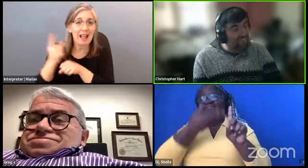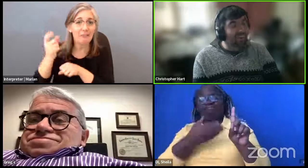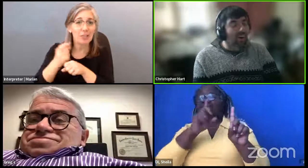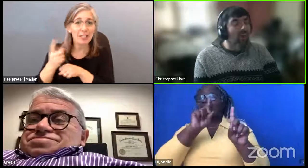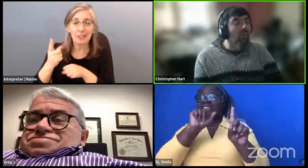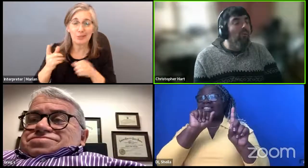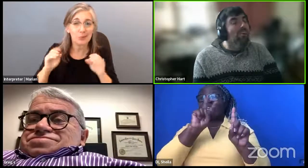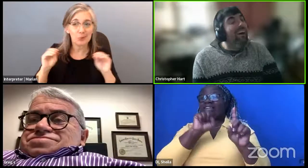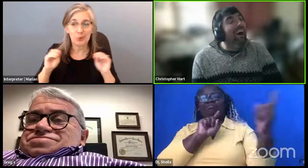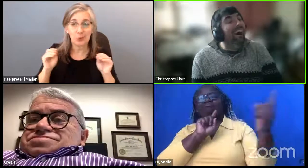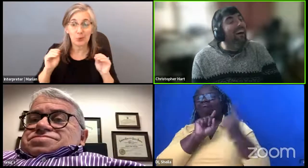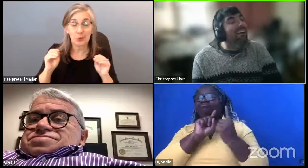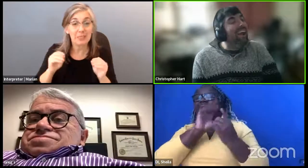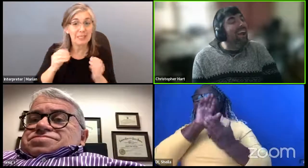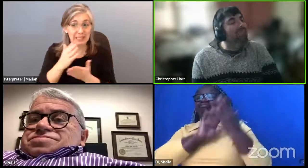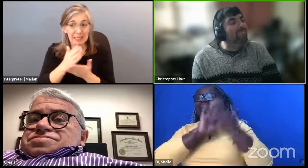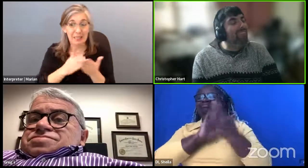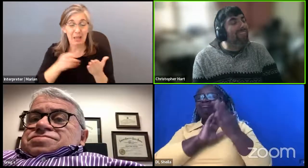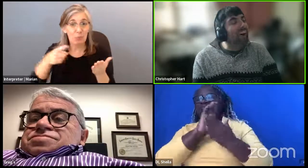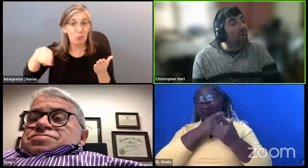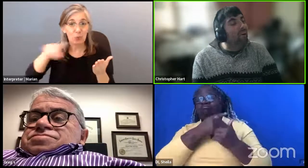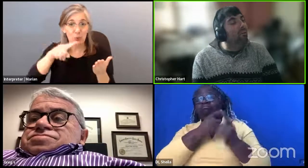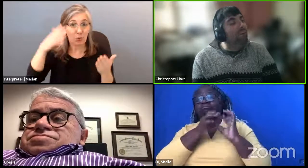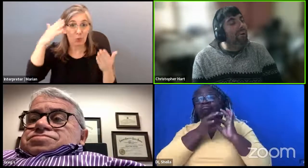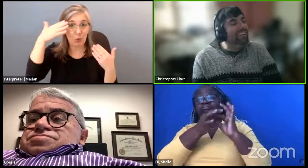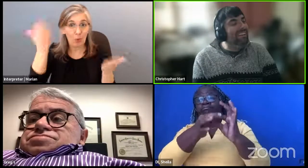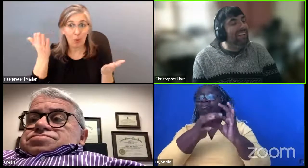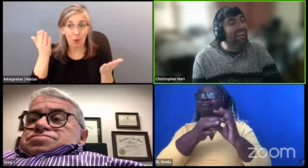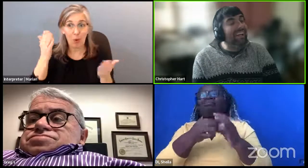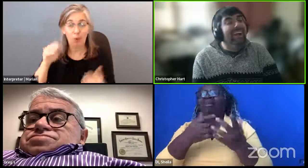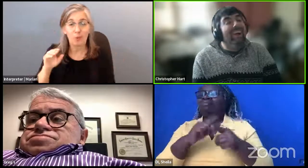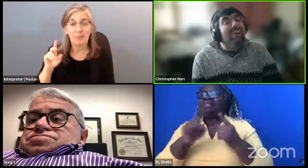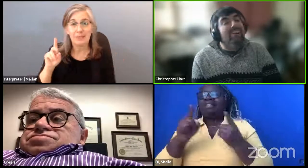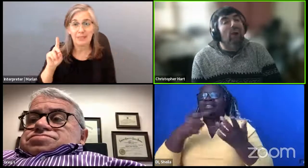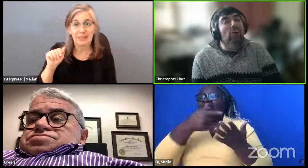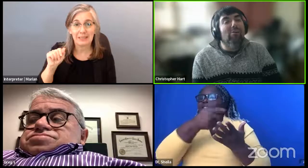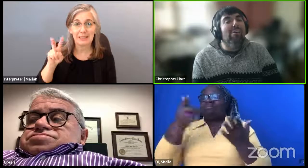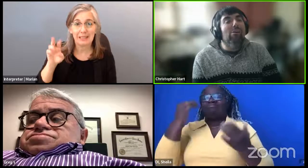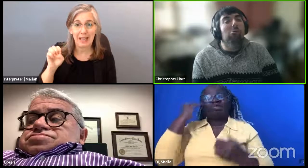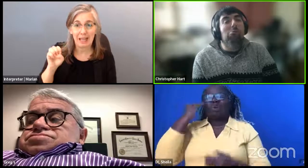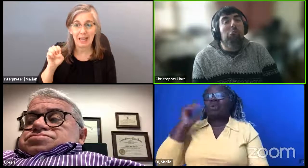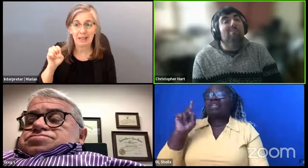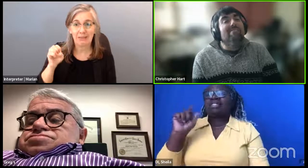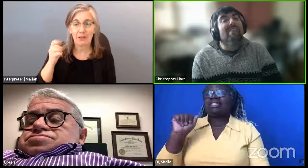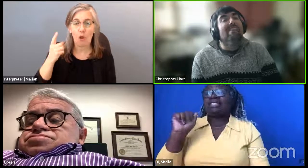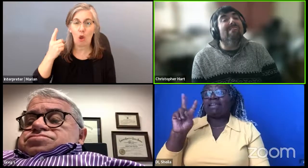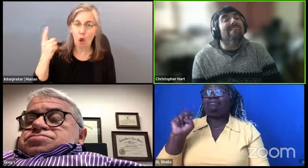I am frankly ... do not have a yearly Dave Yanchulis visit in Boston.